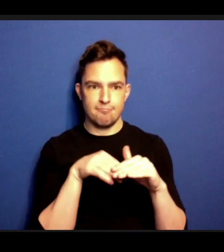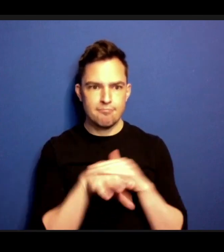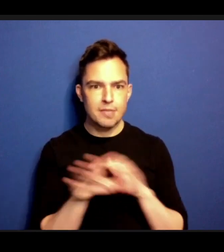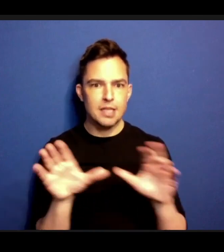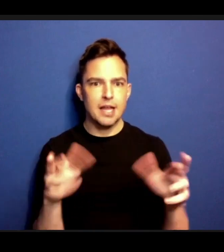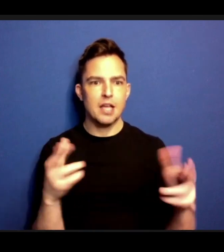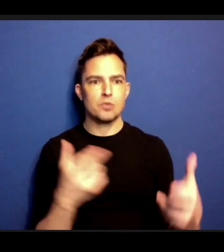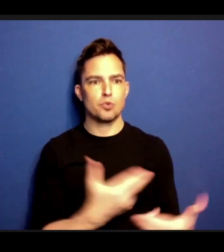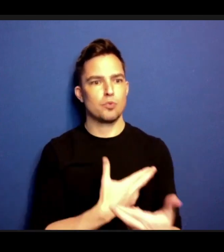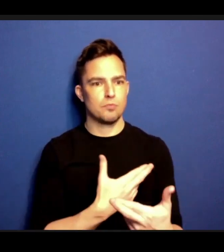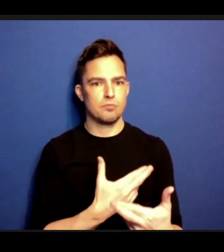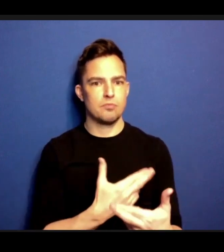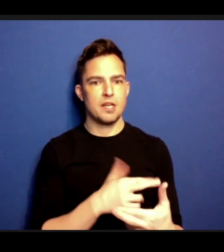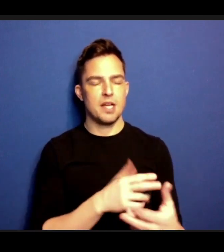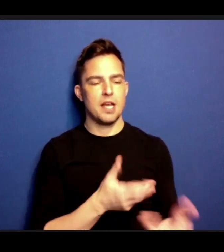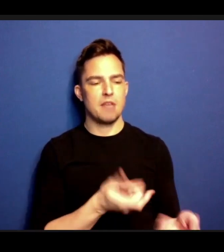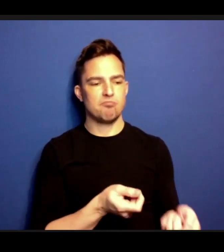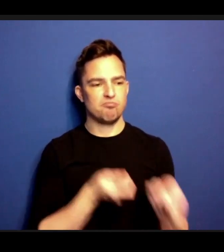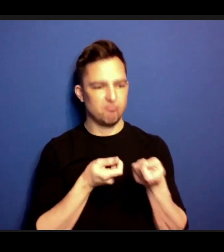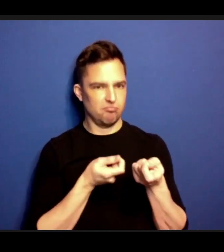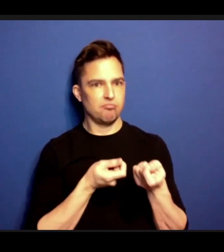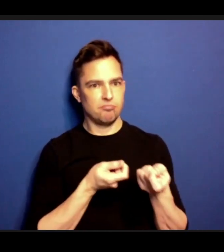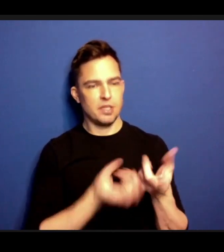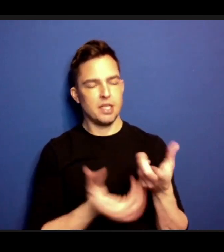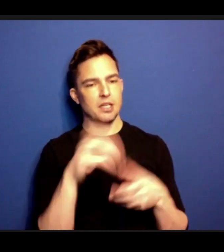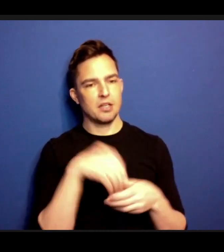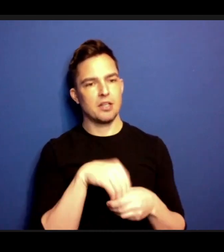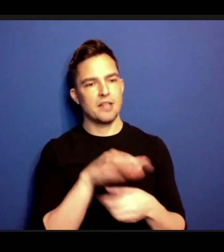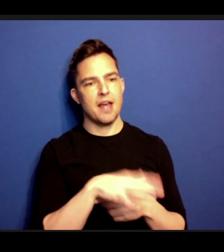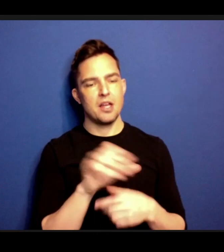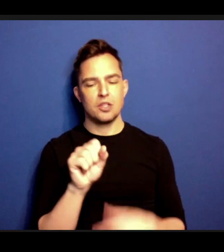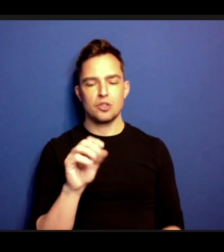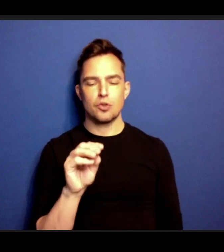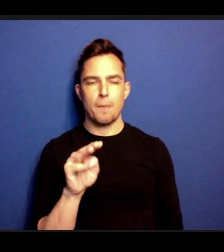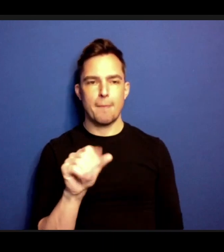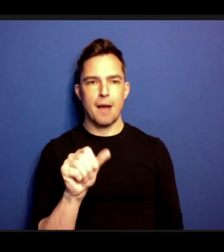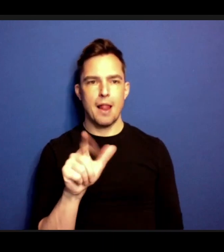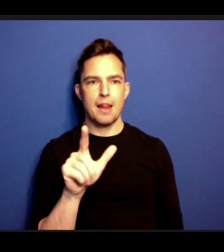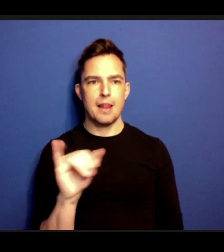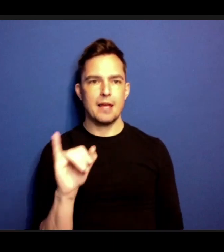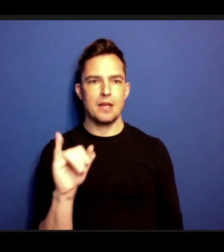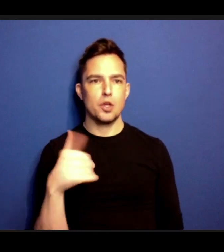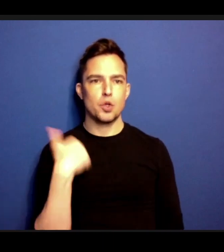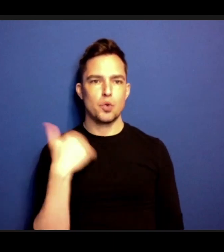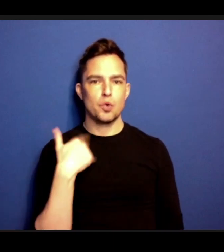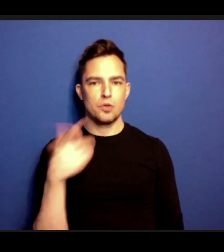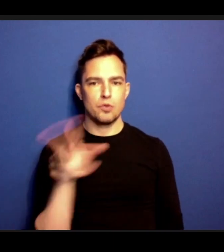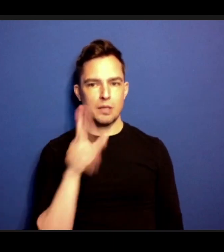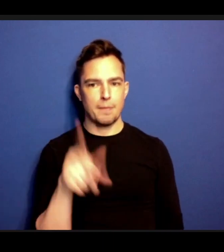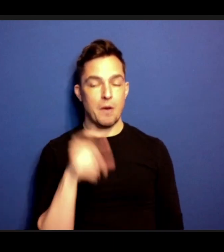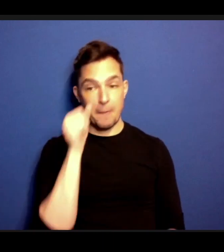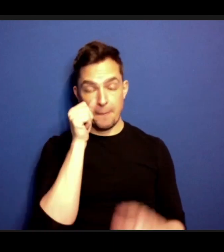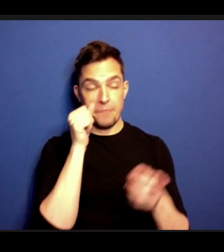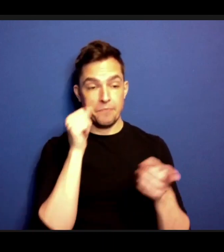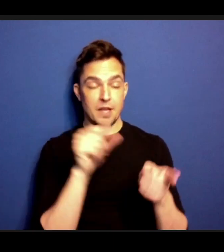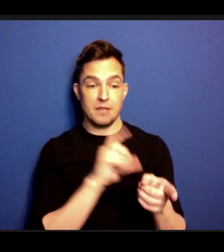and engage that Somali youth that you spoke about. And how he didn't know whether or not